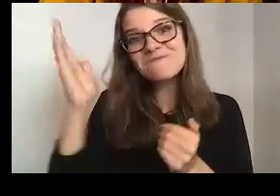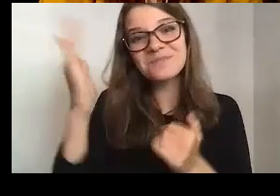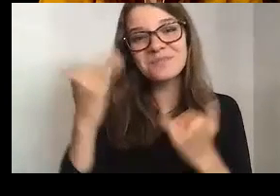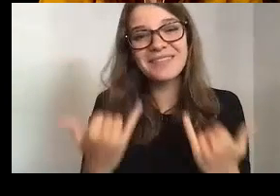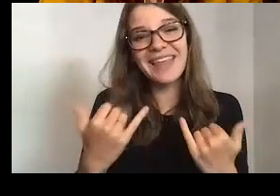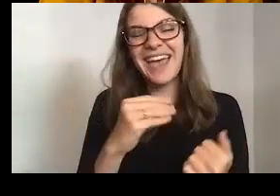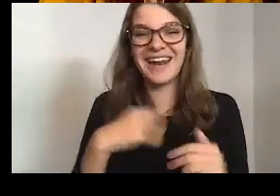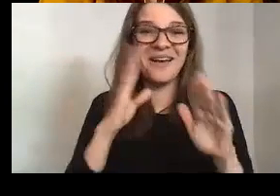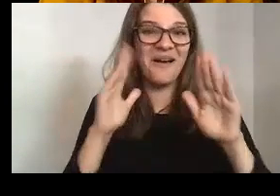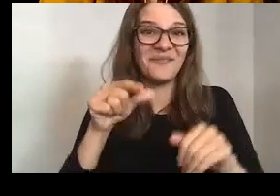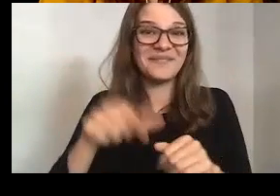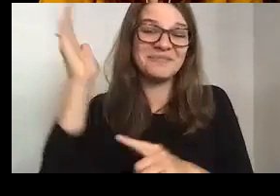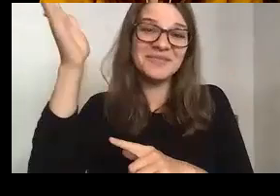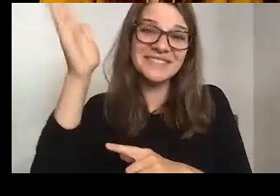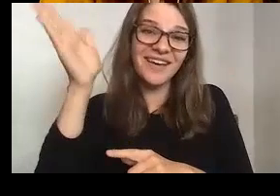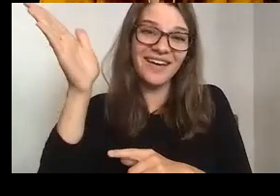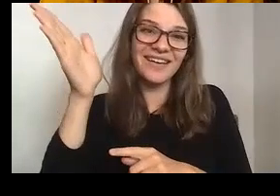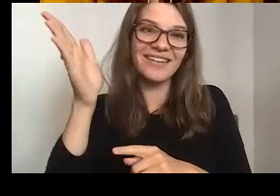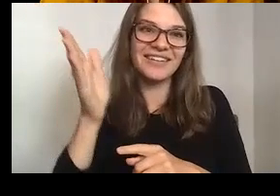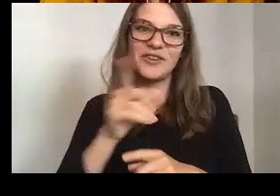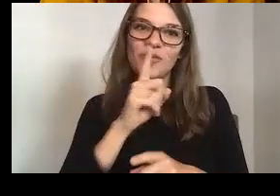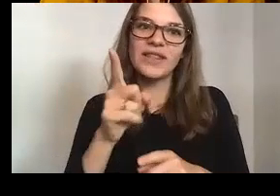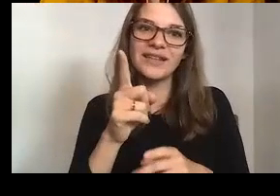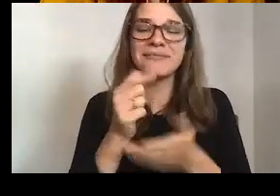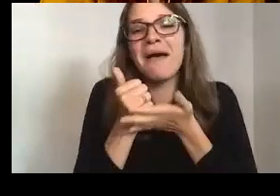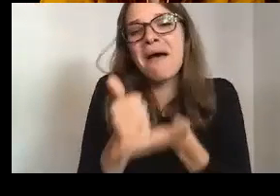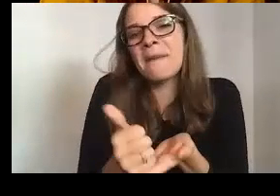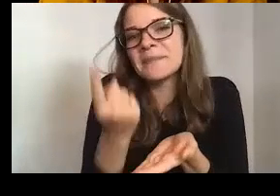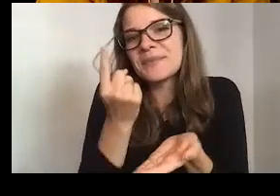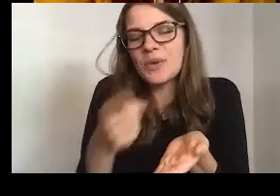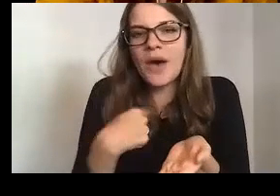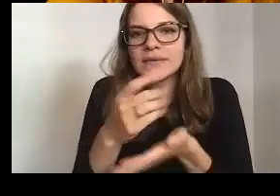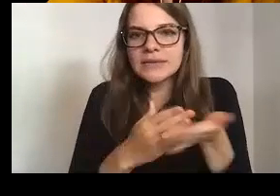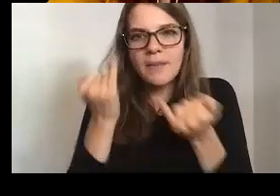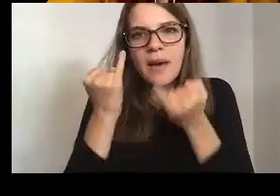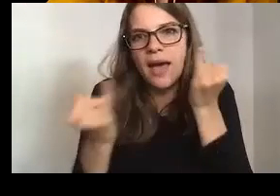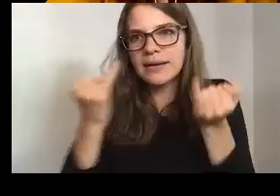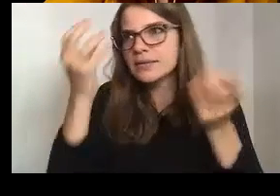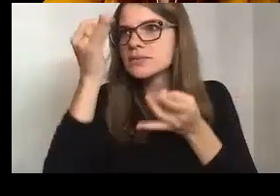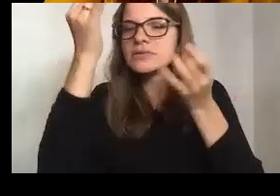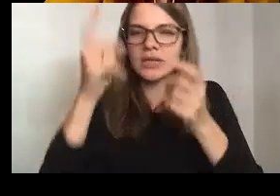this presentation just helped a little bit to get some ideas and to understand that you know we are